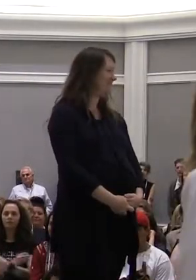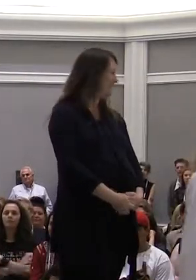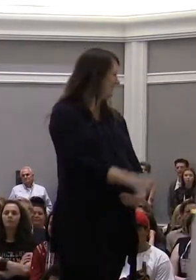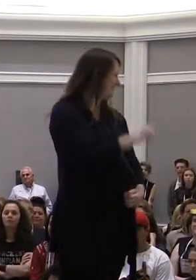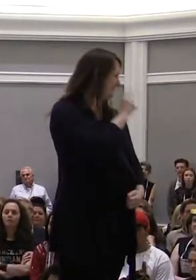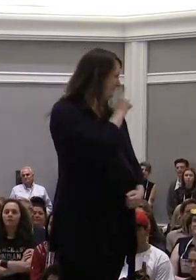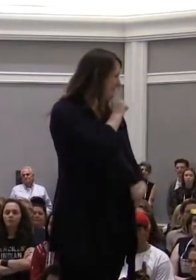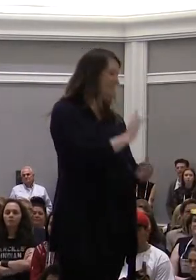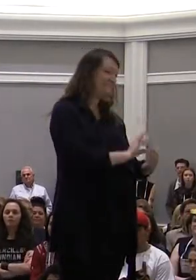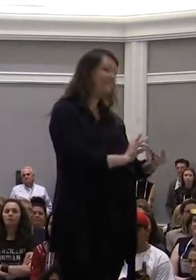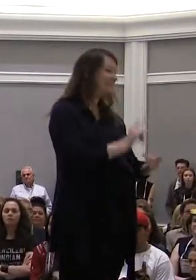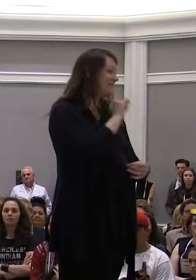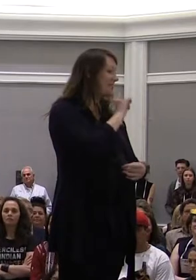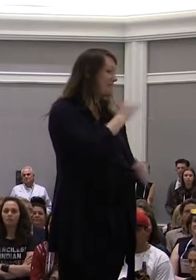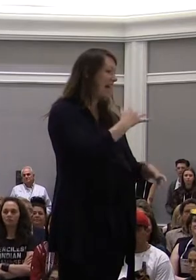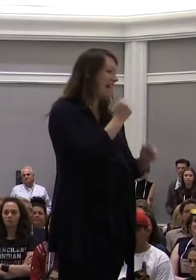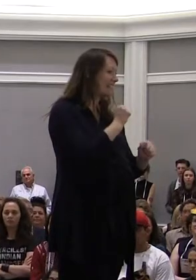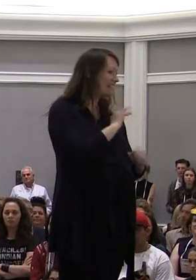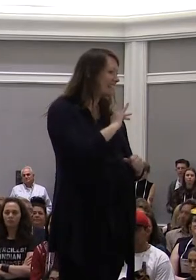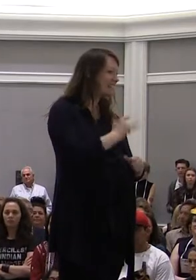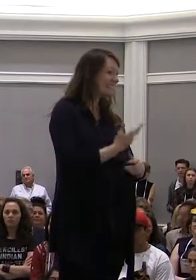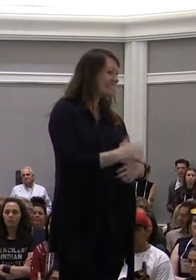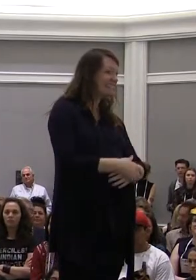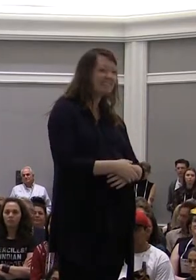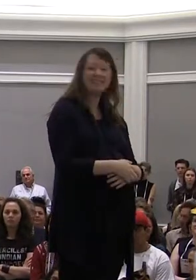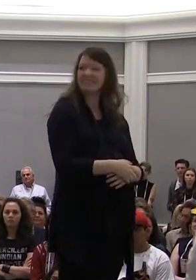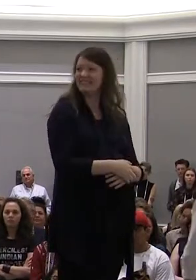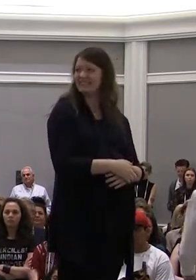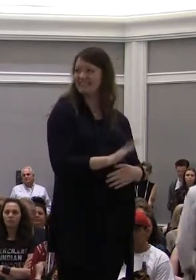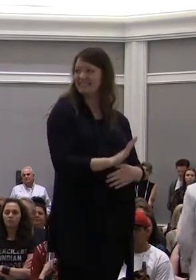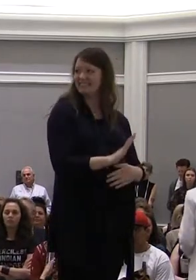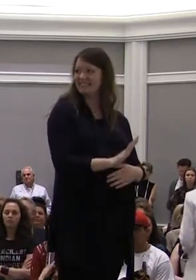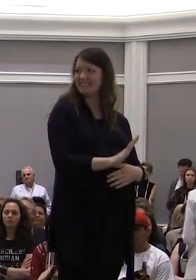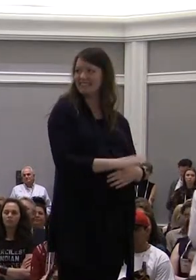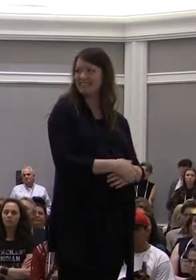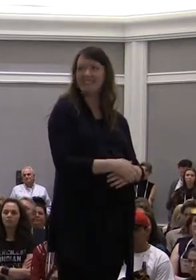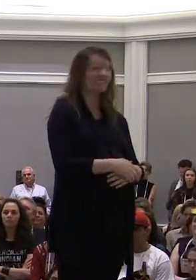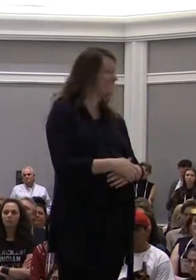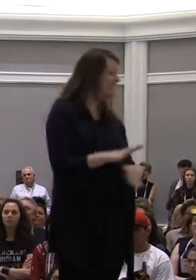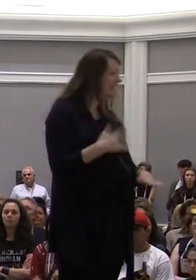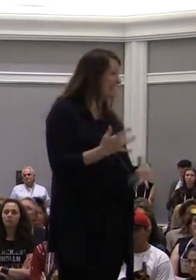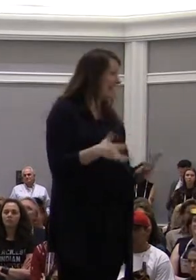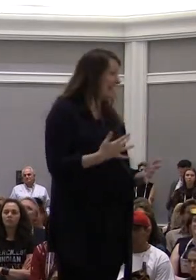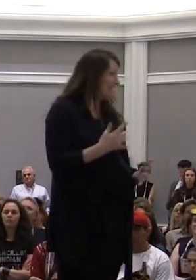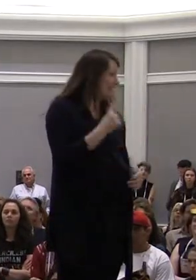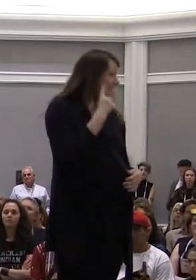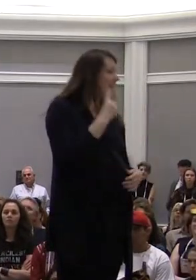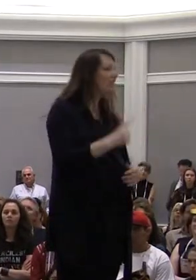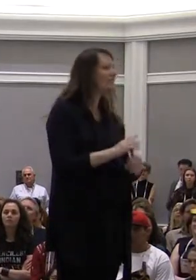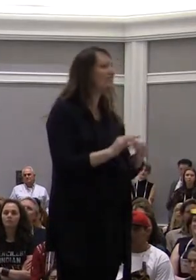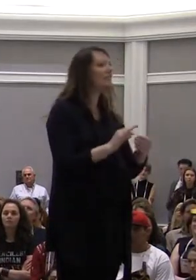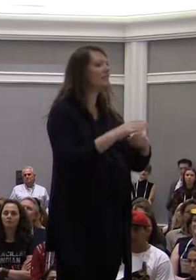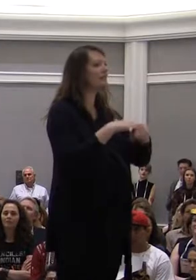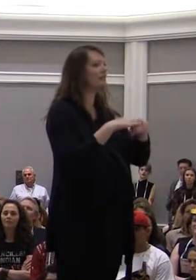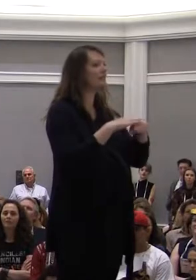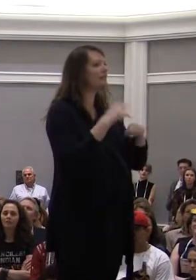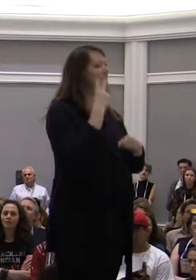(a foreign language) TCG 2017